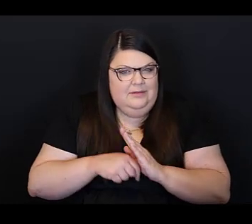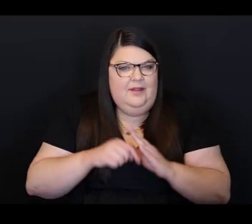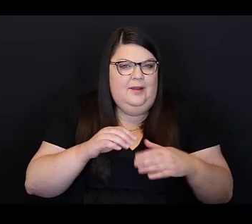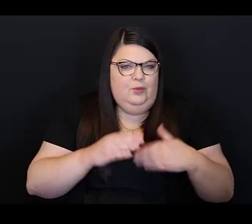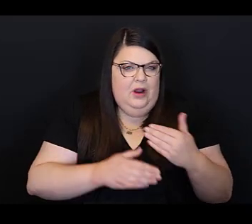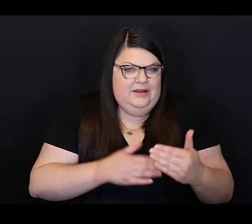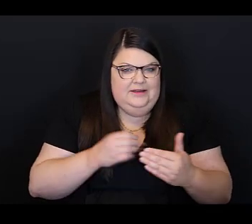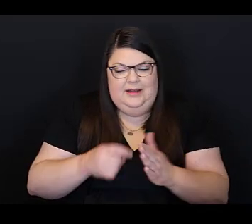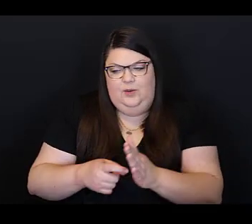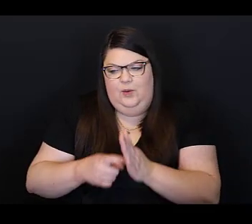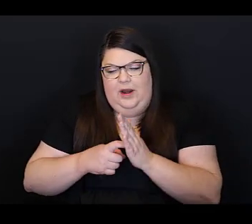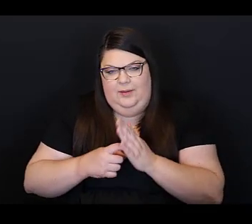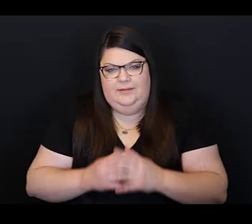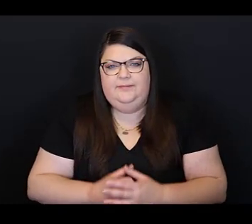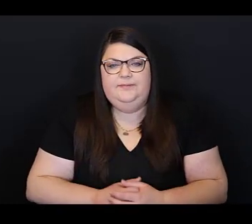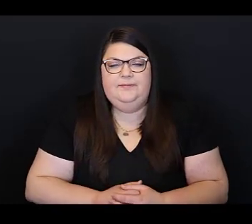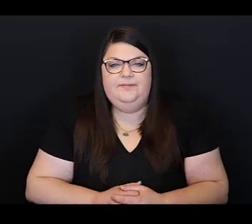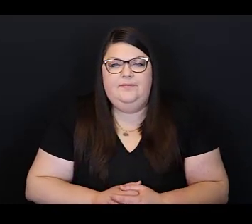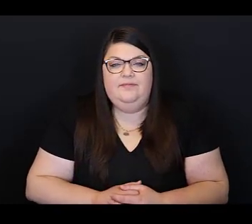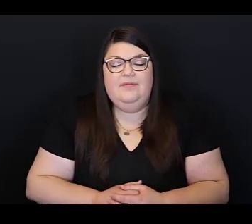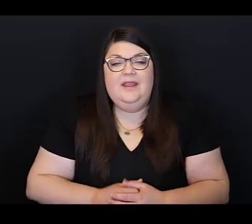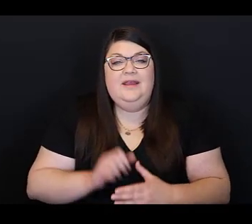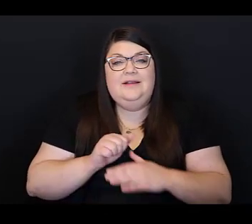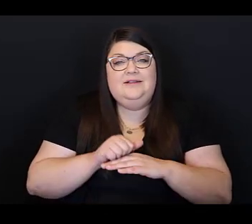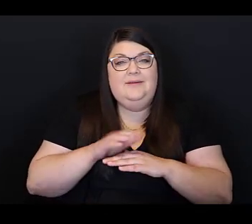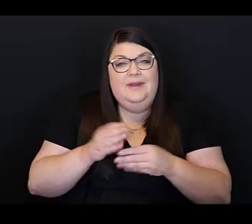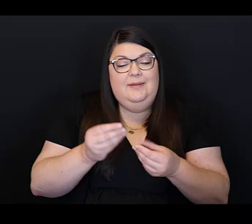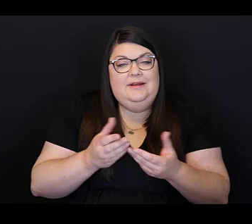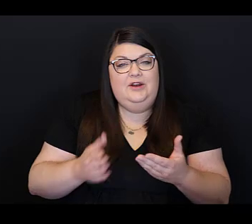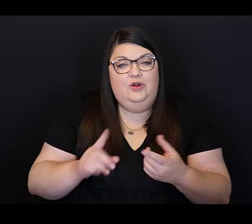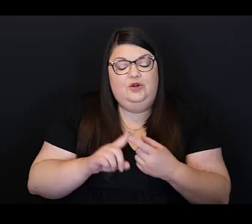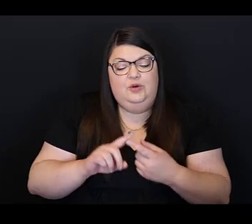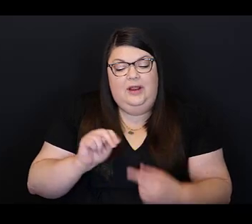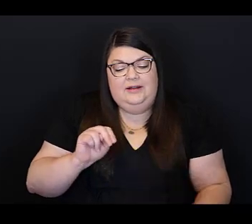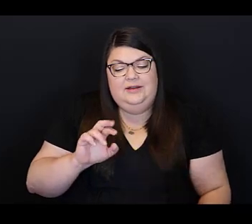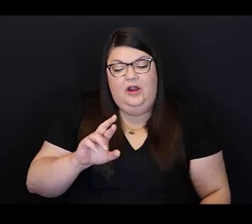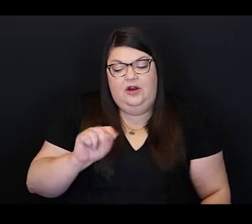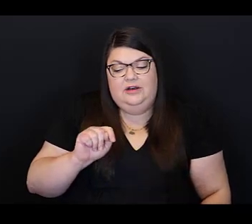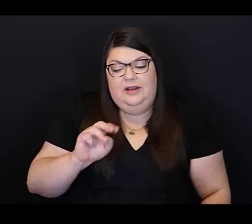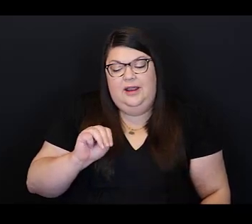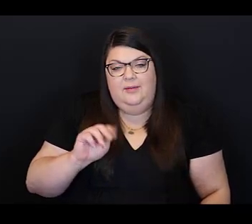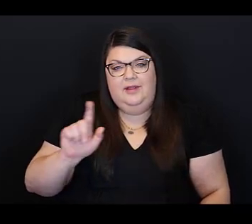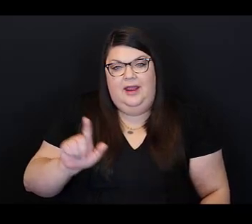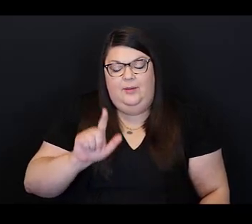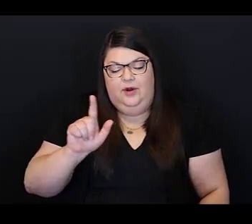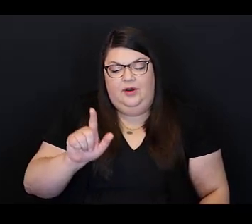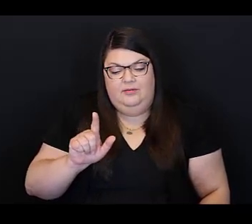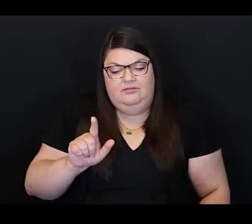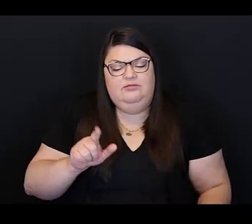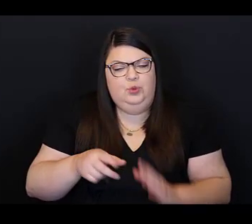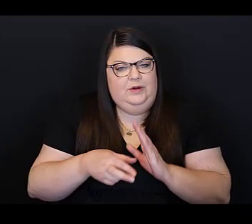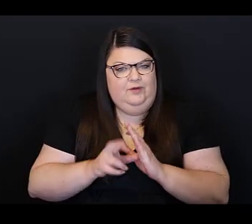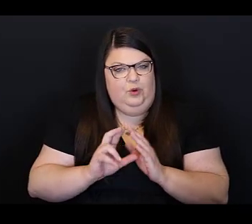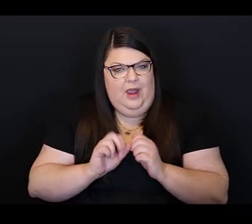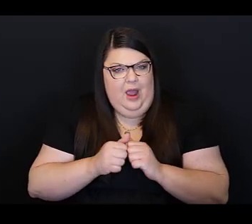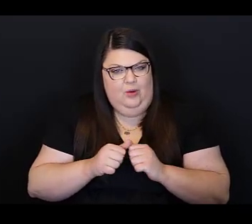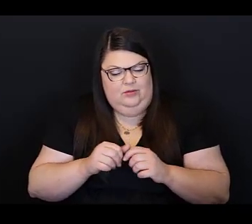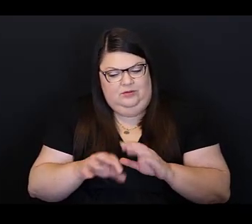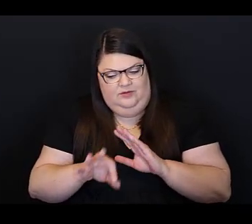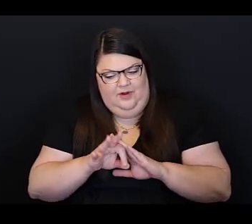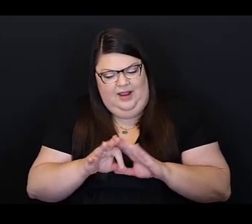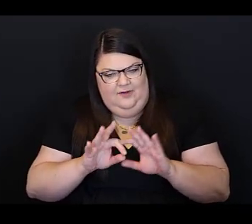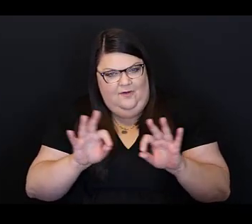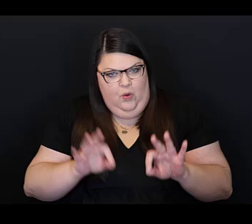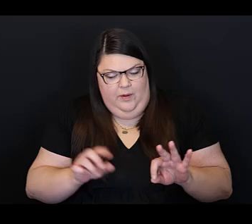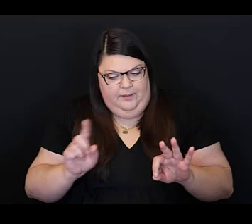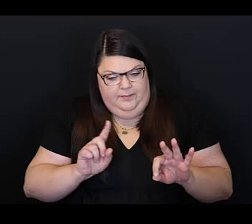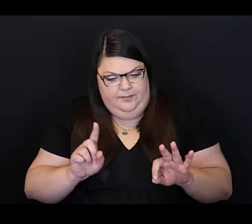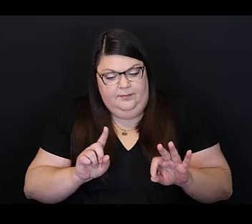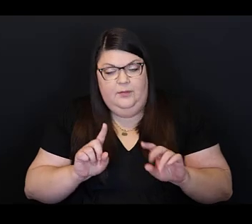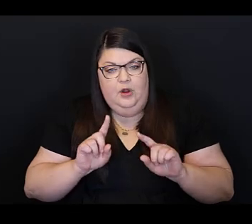the requirements. Submit materials to the NCRTM library. Let's review how to locate the form. Go